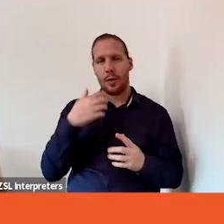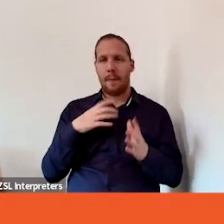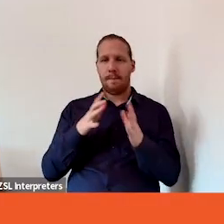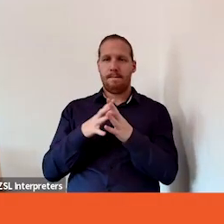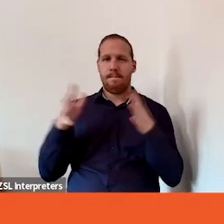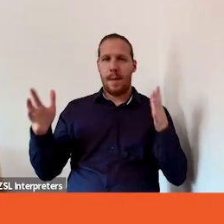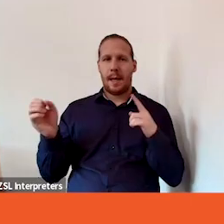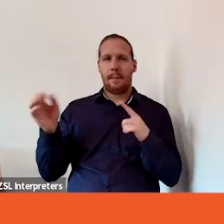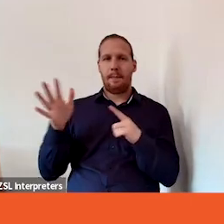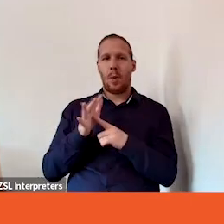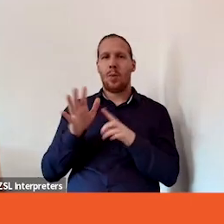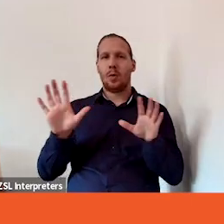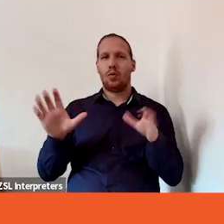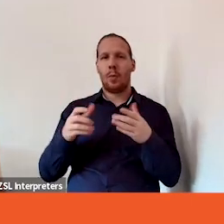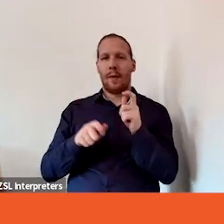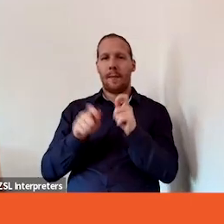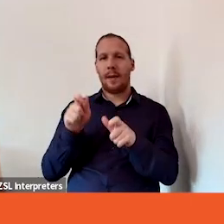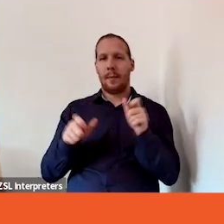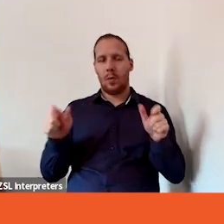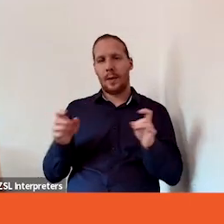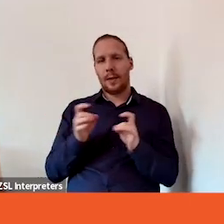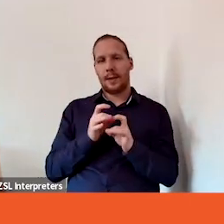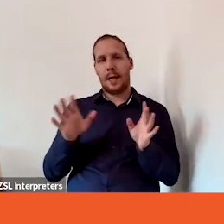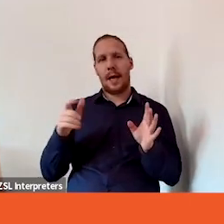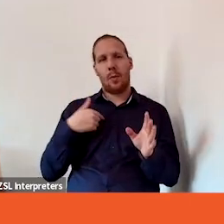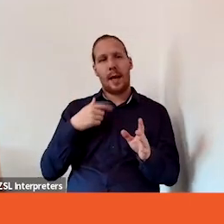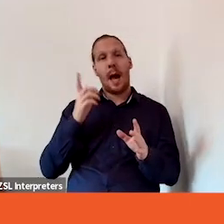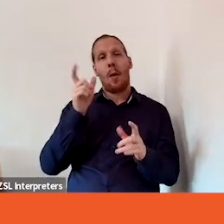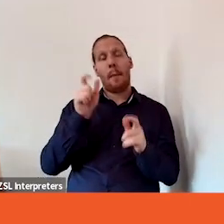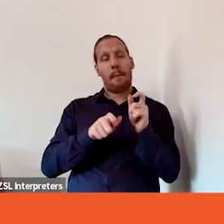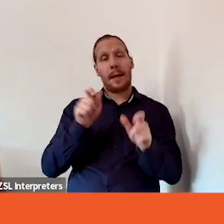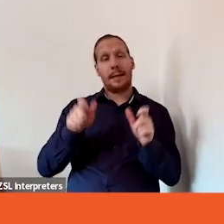starting with, the growing up in New Zealand participants, the more than 6000,